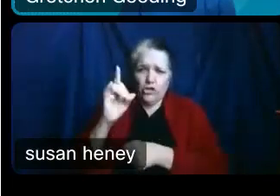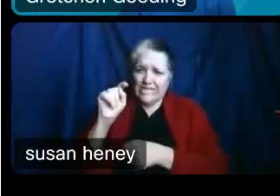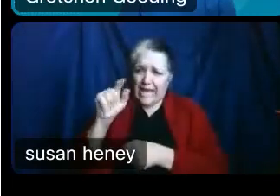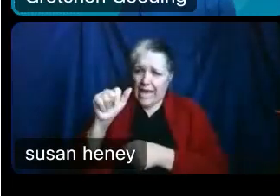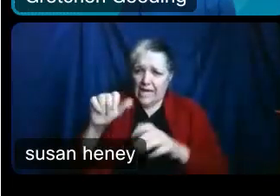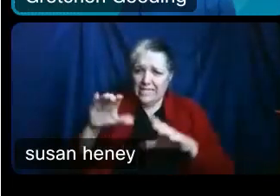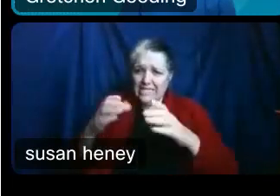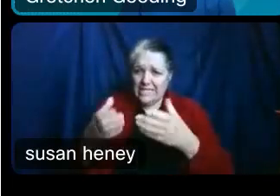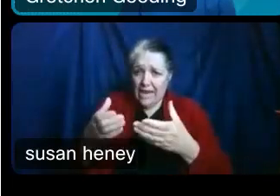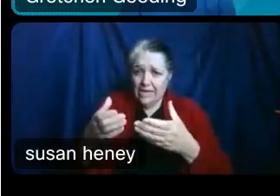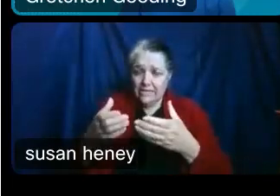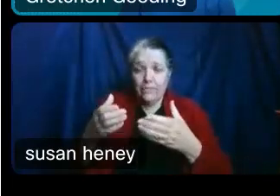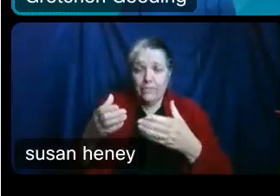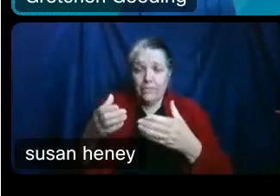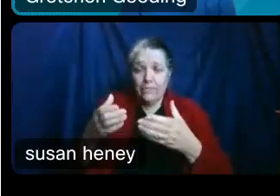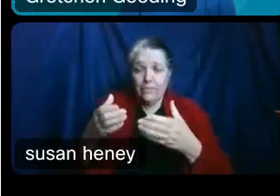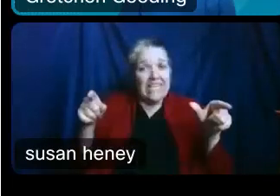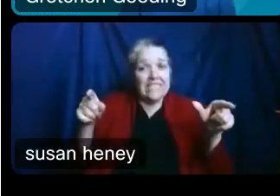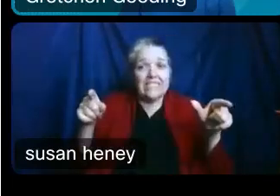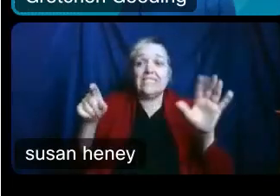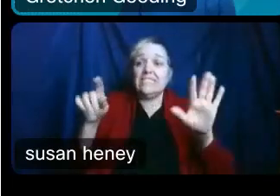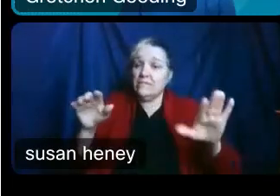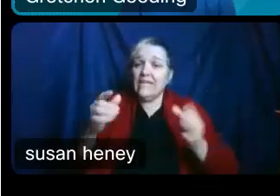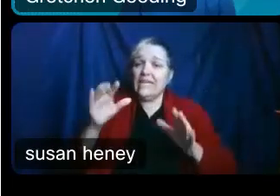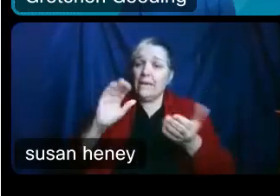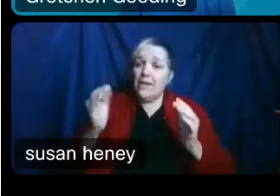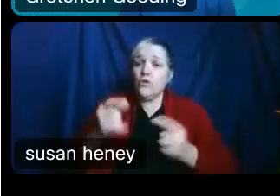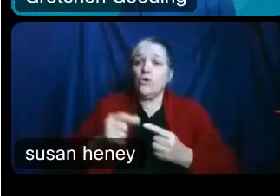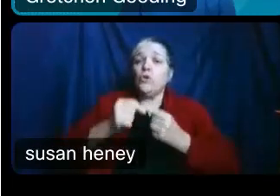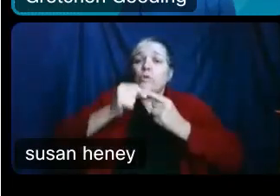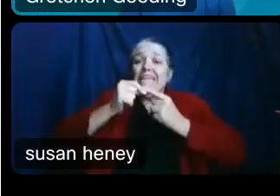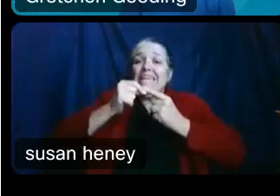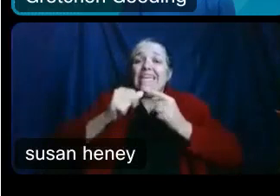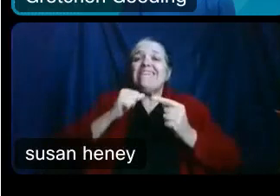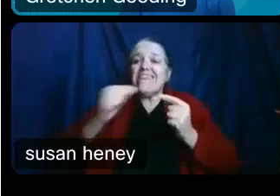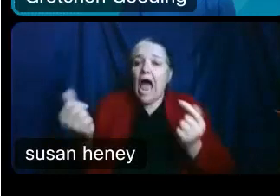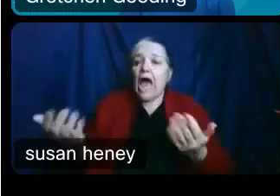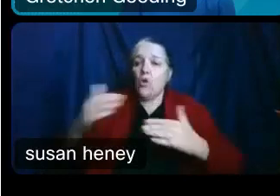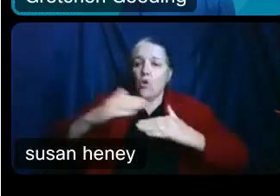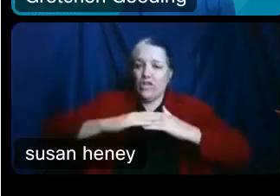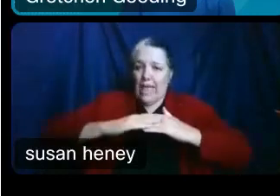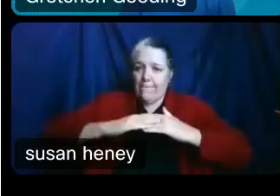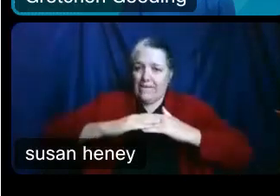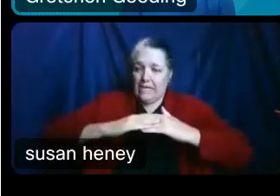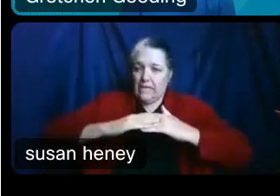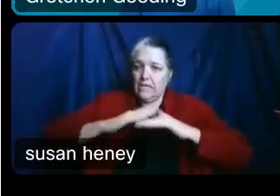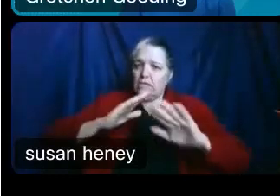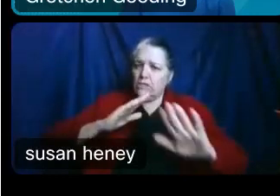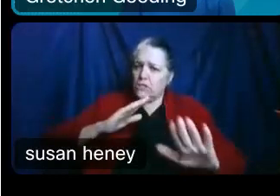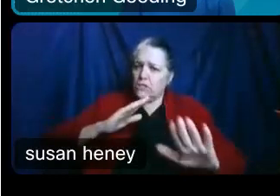sets allow a comparison of unique data. So, only compare one-year with one-year and 5-year